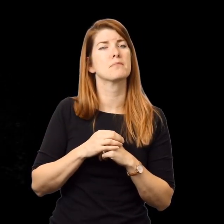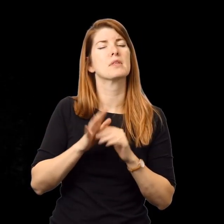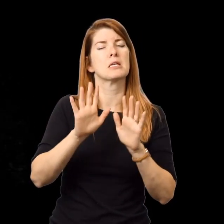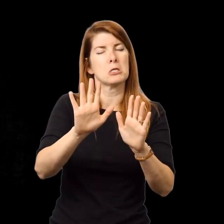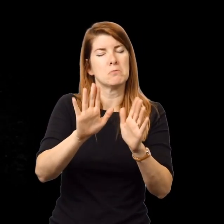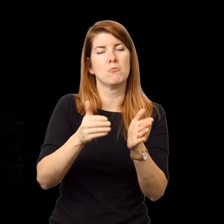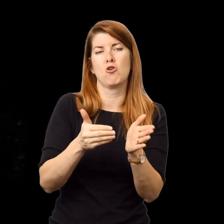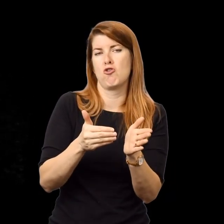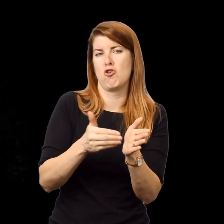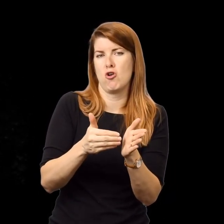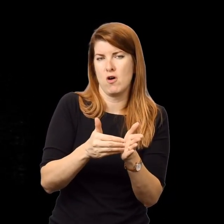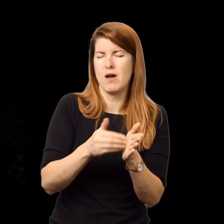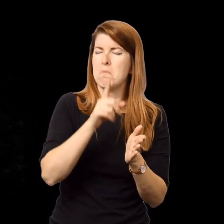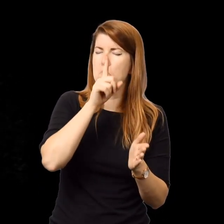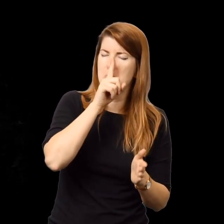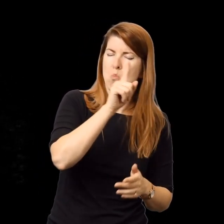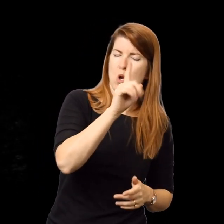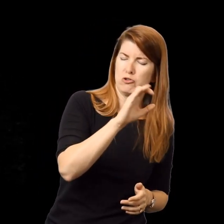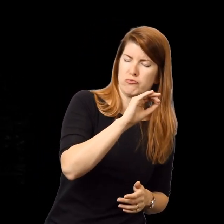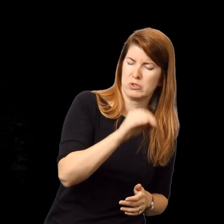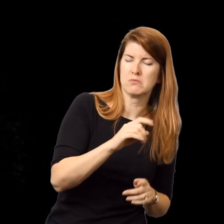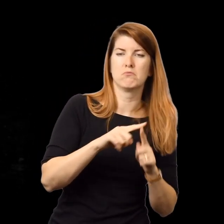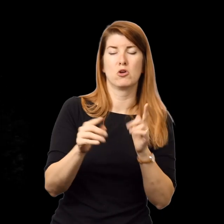there's often, and I want to say 100 percent of time,